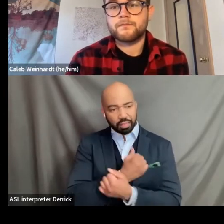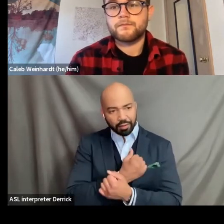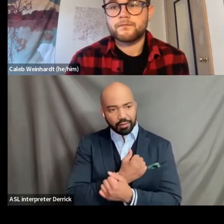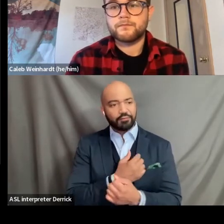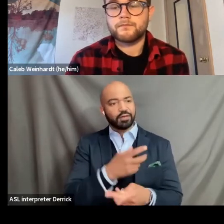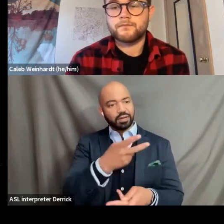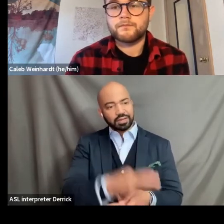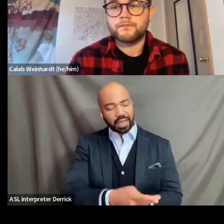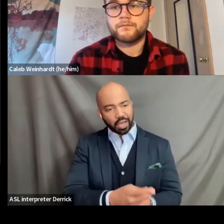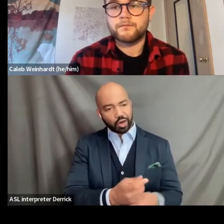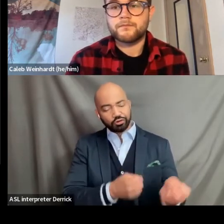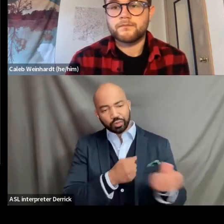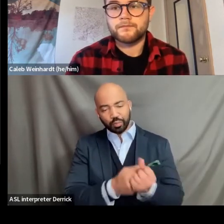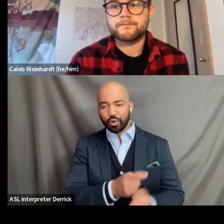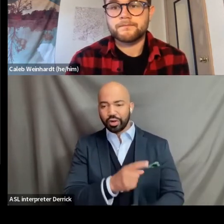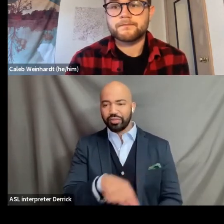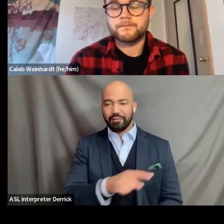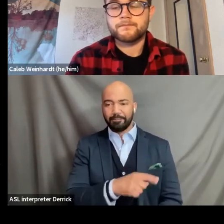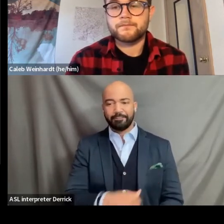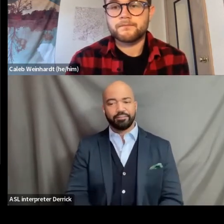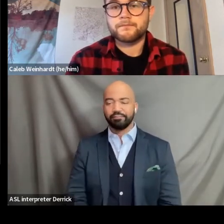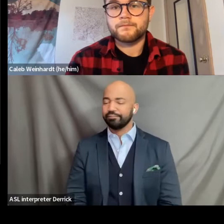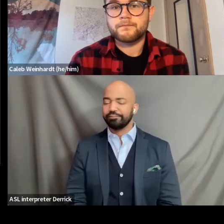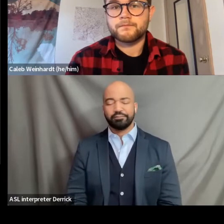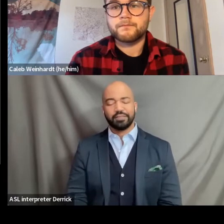and that's a really not great place that our world is in right now.